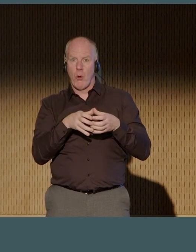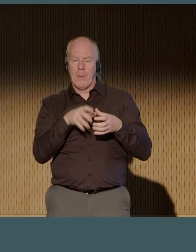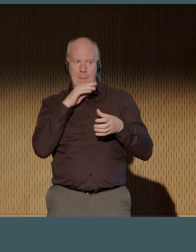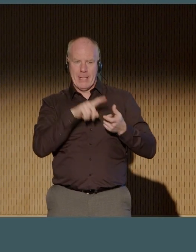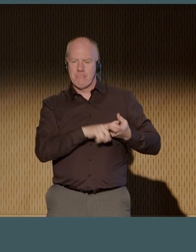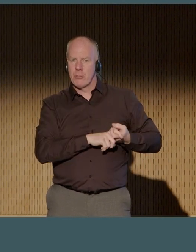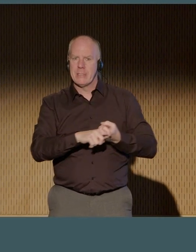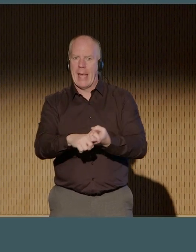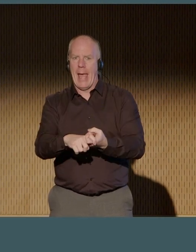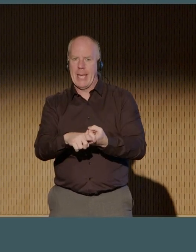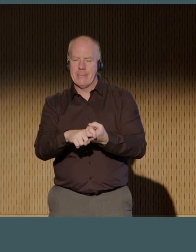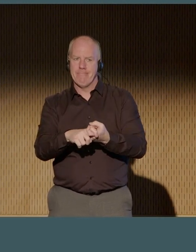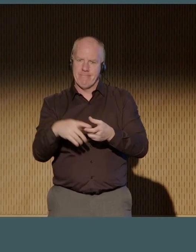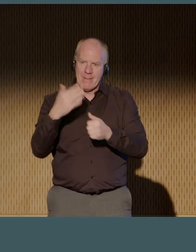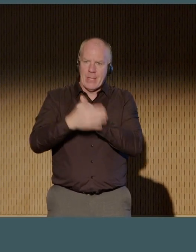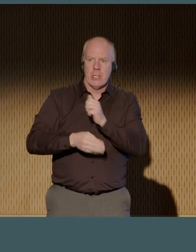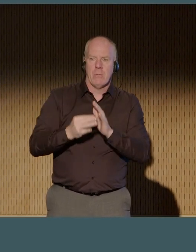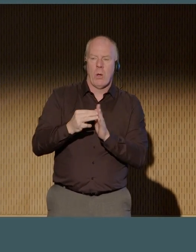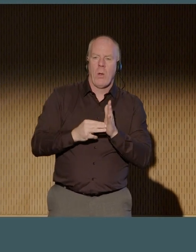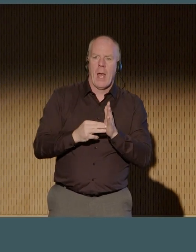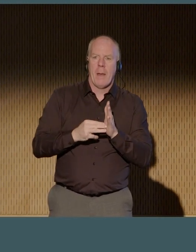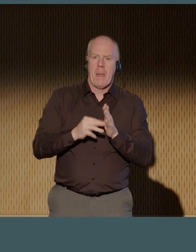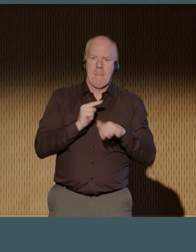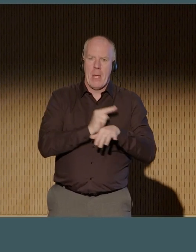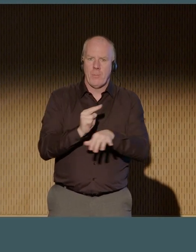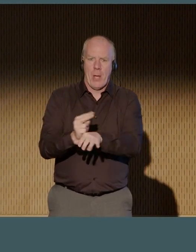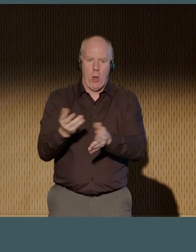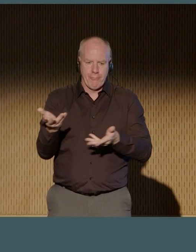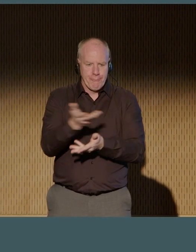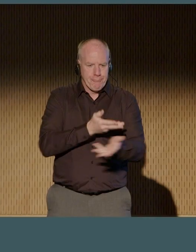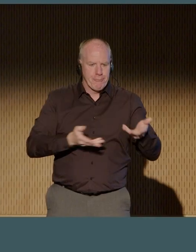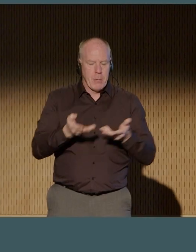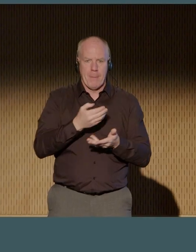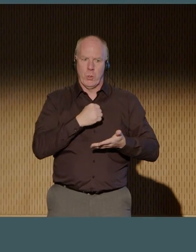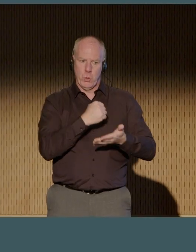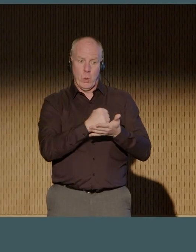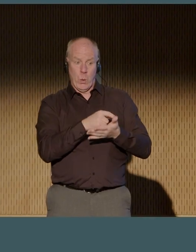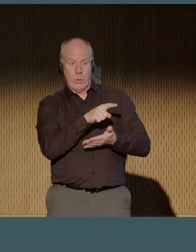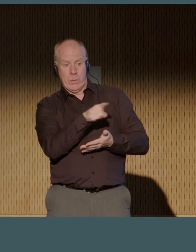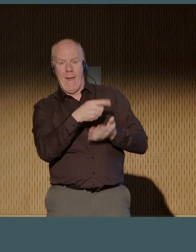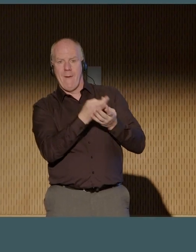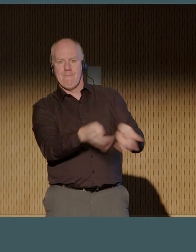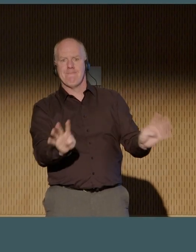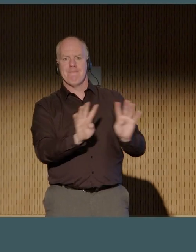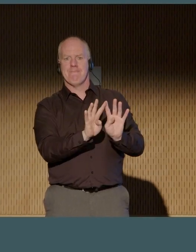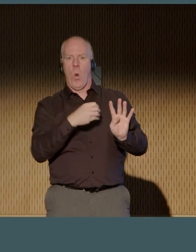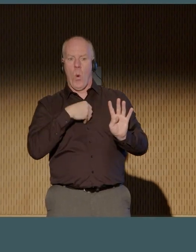with it and finishing the programme. And we know that students who have a group of people